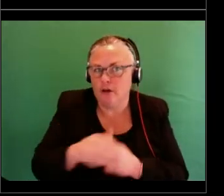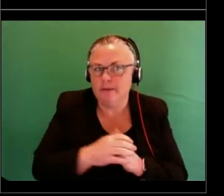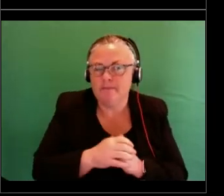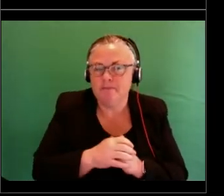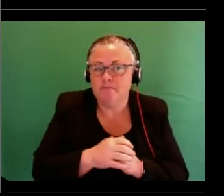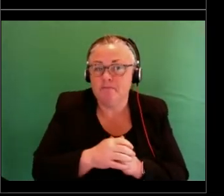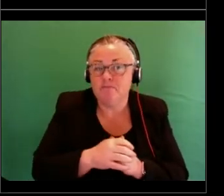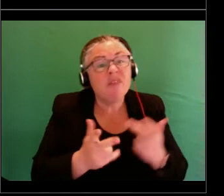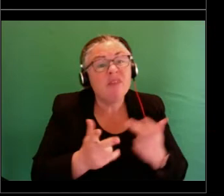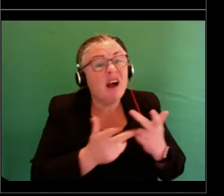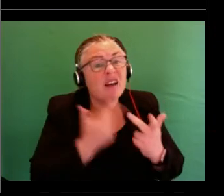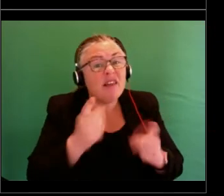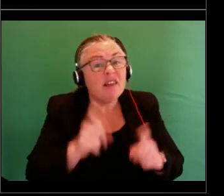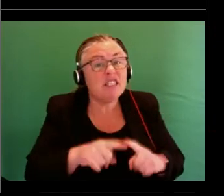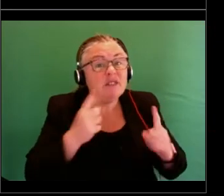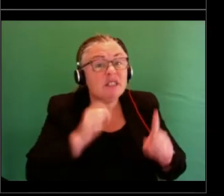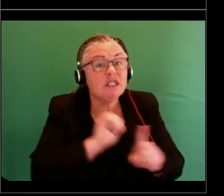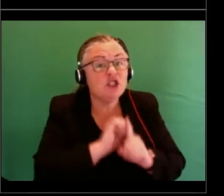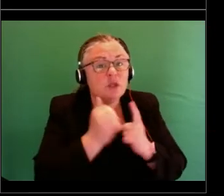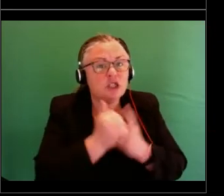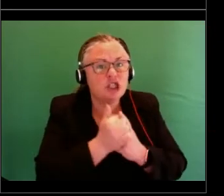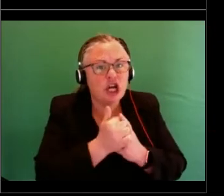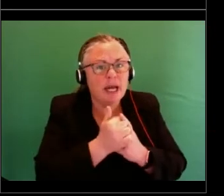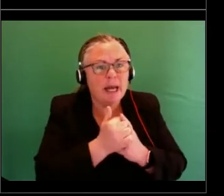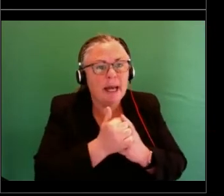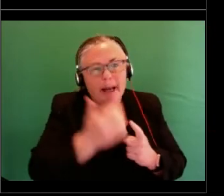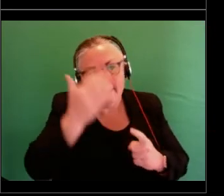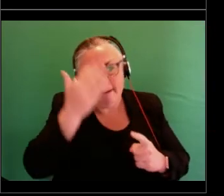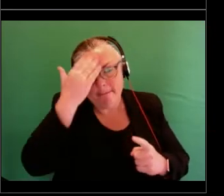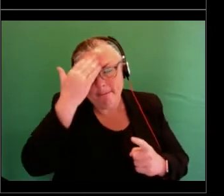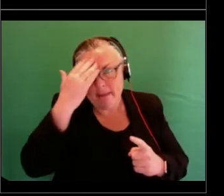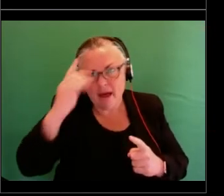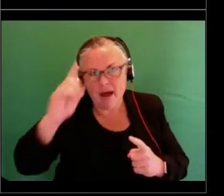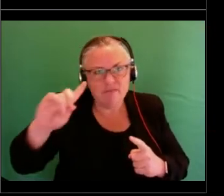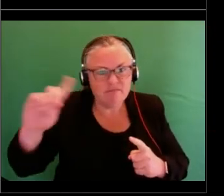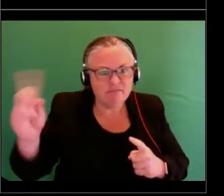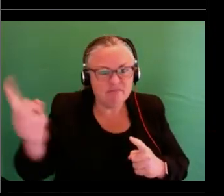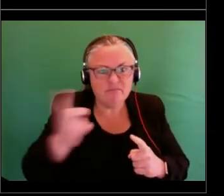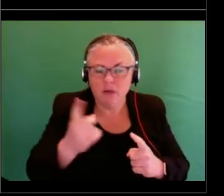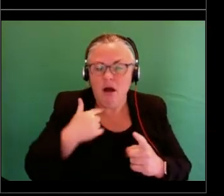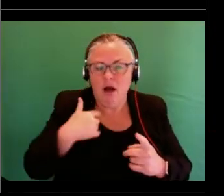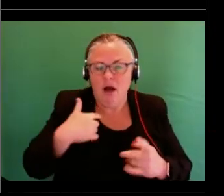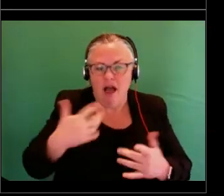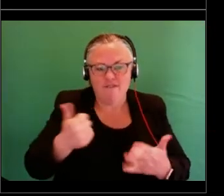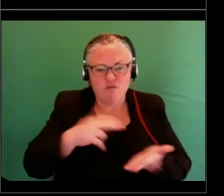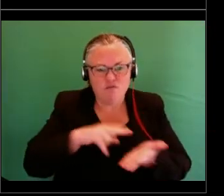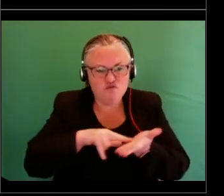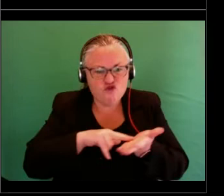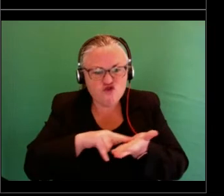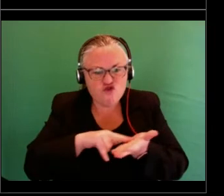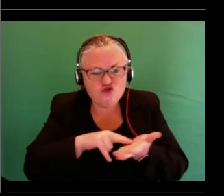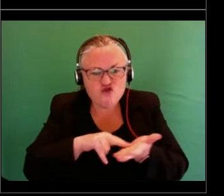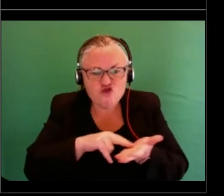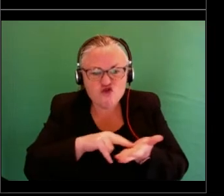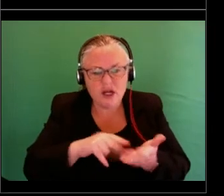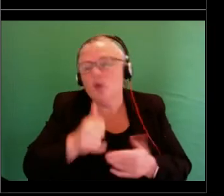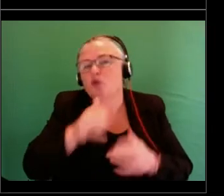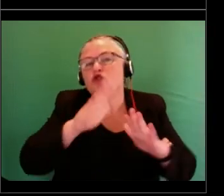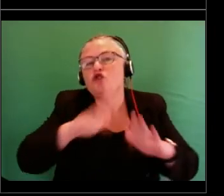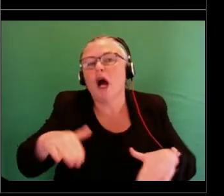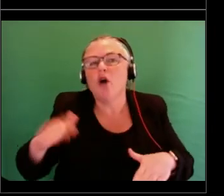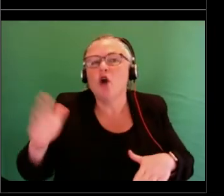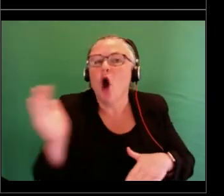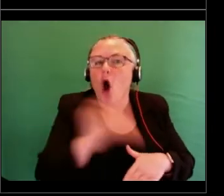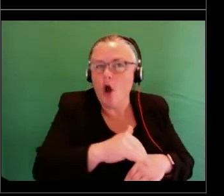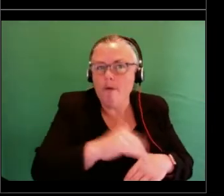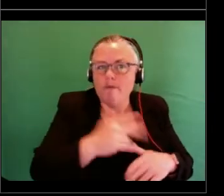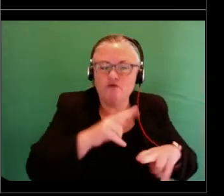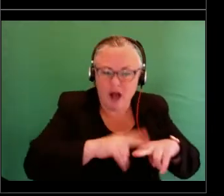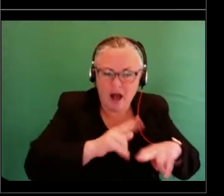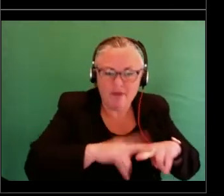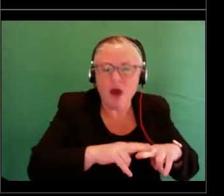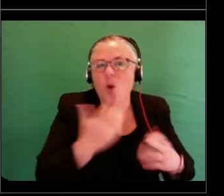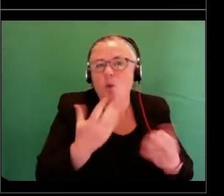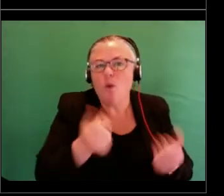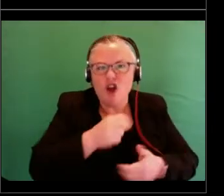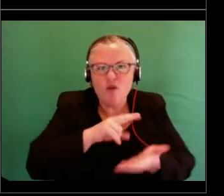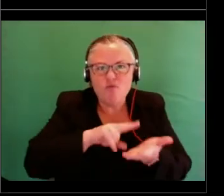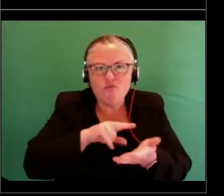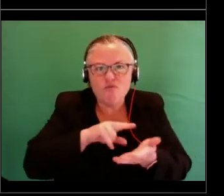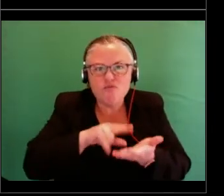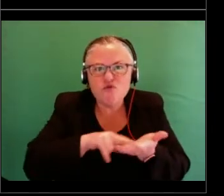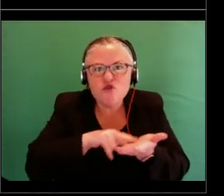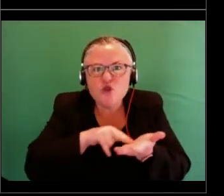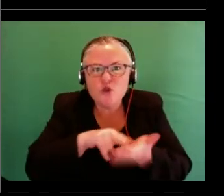South of the YFS whether you're in Cairns other services in